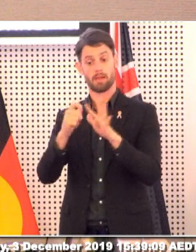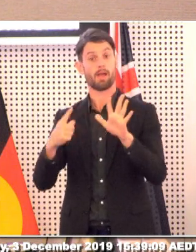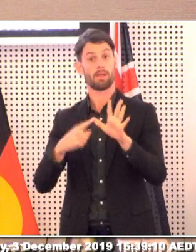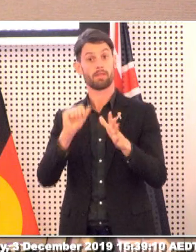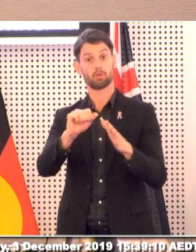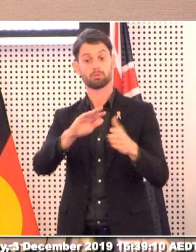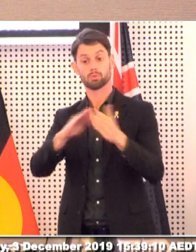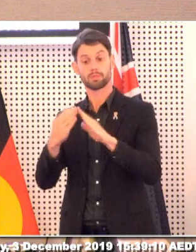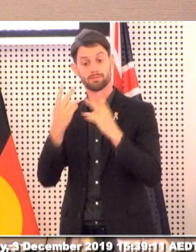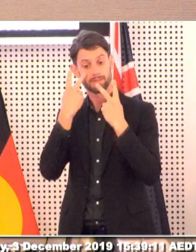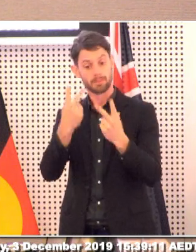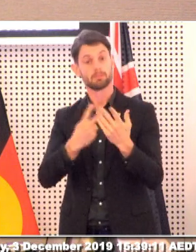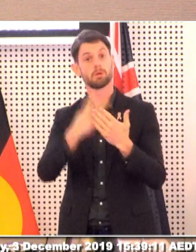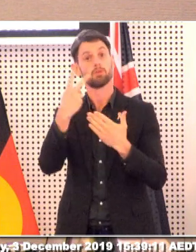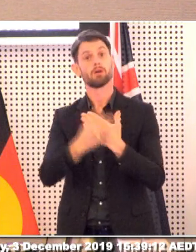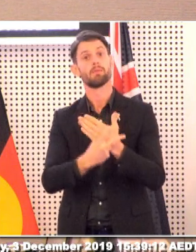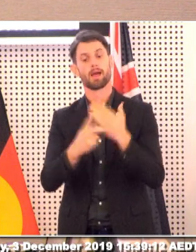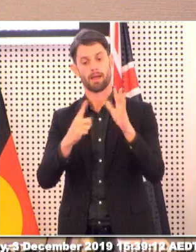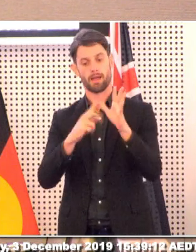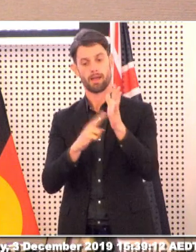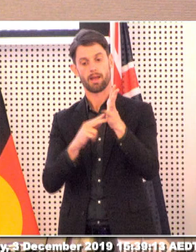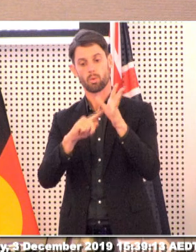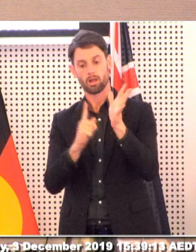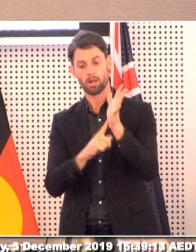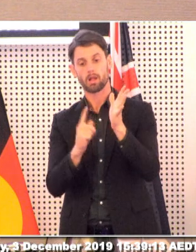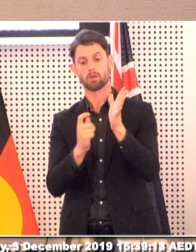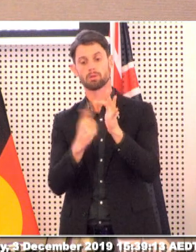Program Annual Reports that include comprehensive information about what is